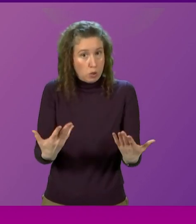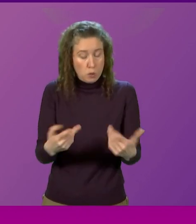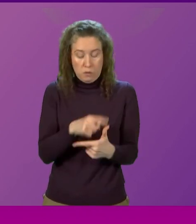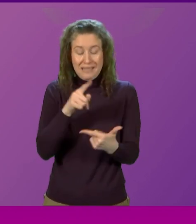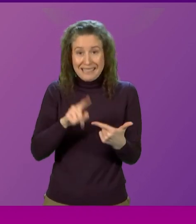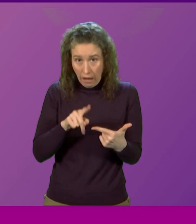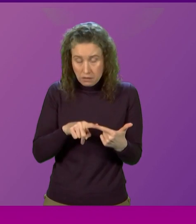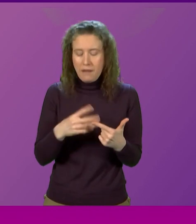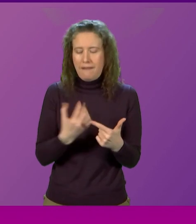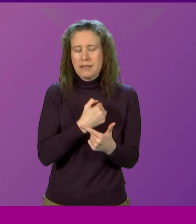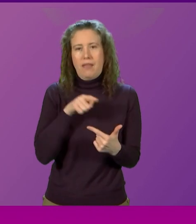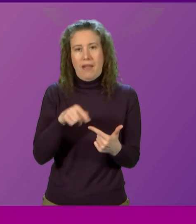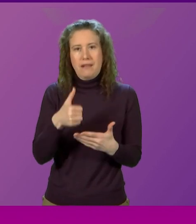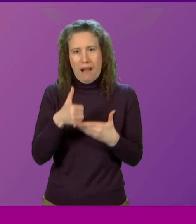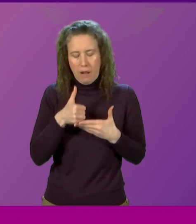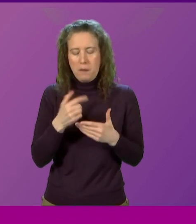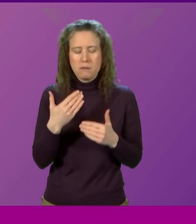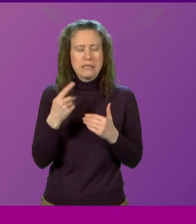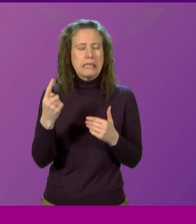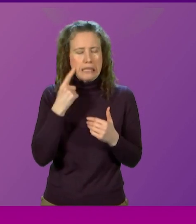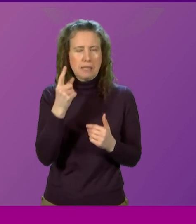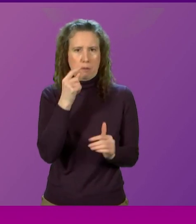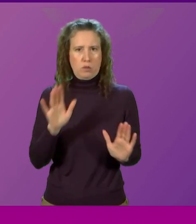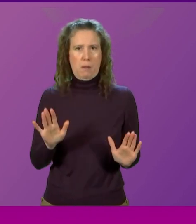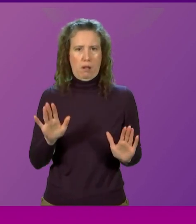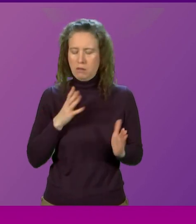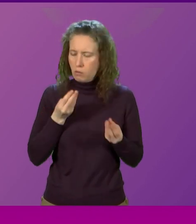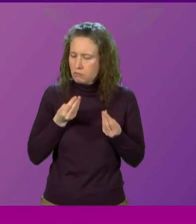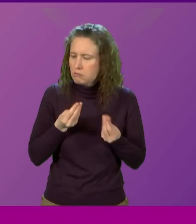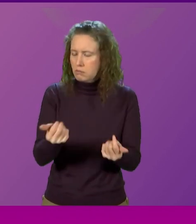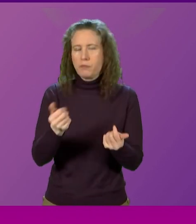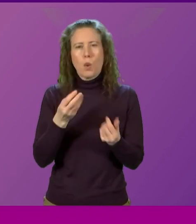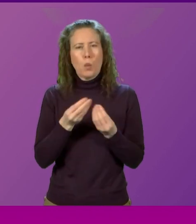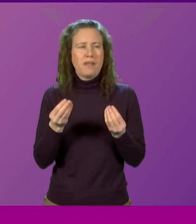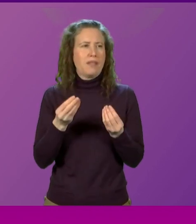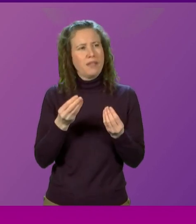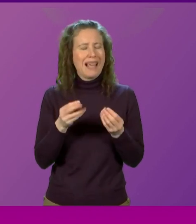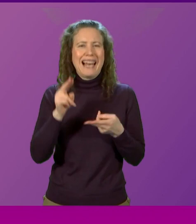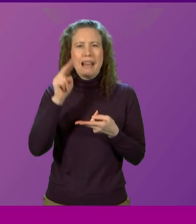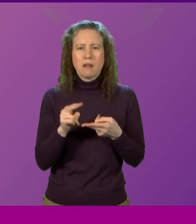secondly, they are getting it as easily and with as little bureaucracy as possible; and,